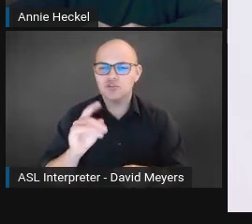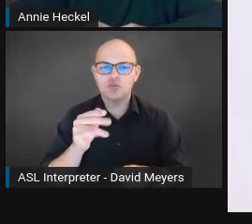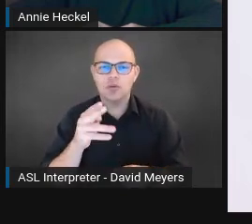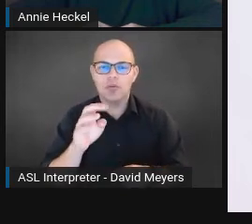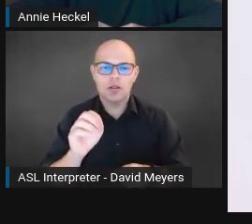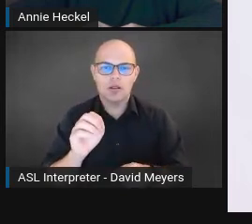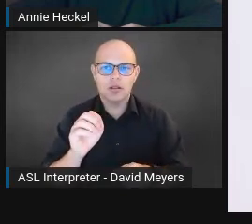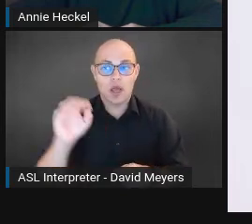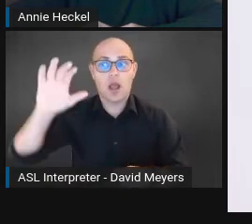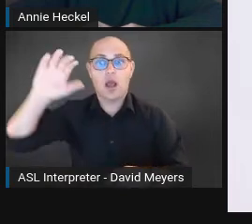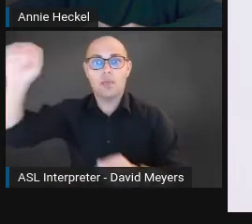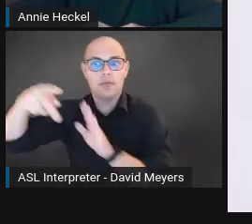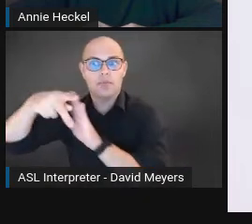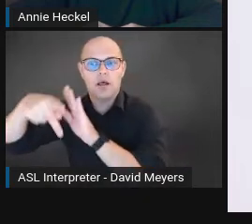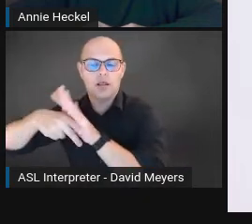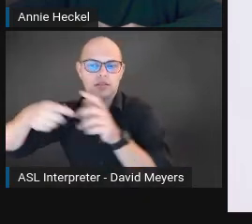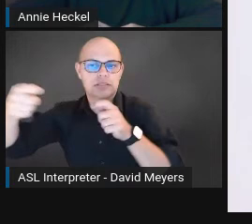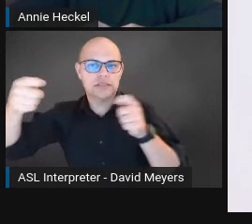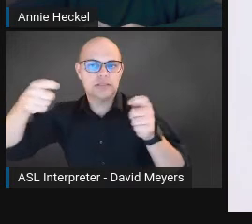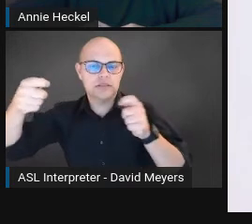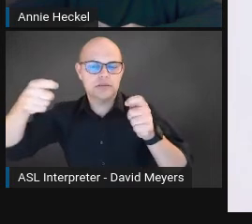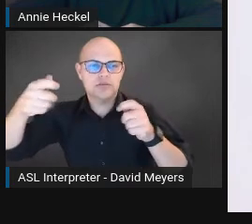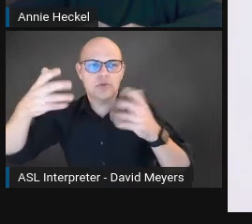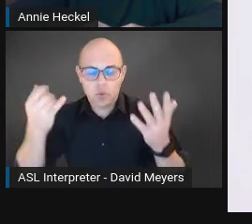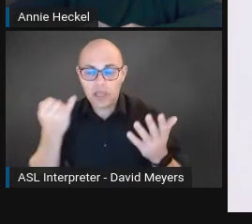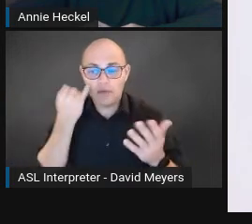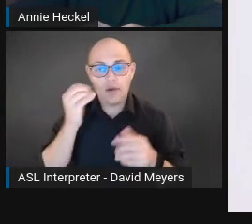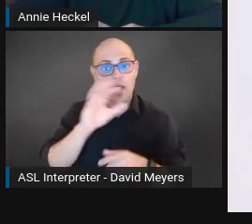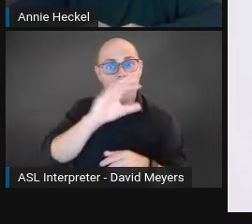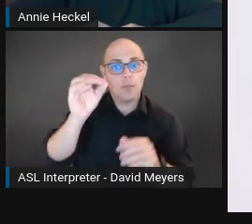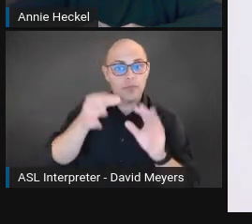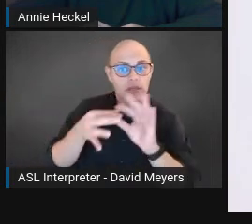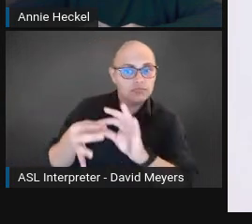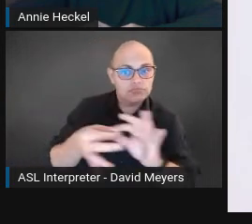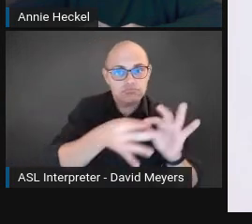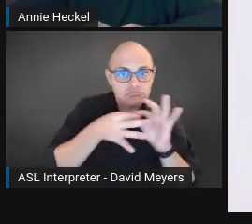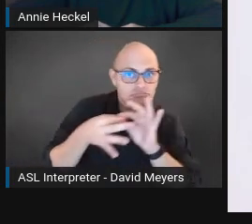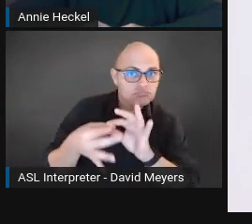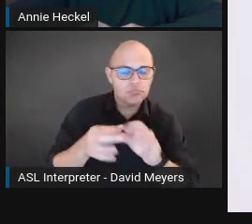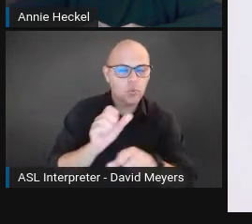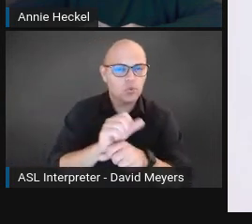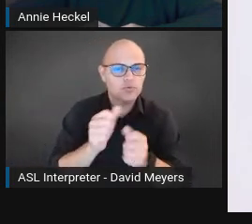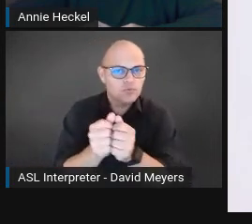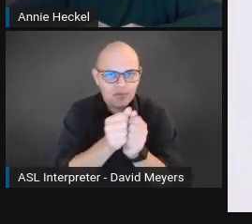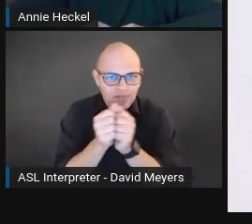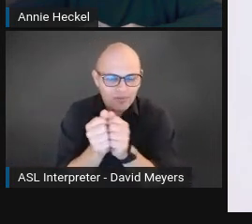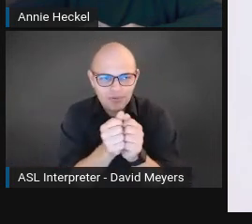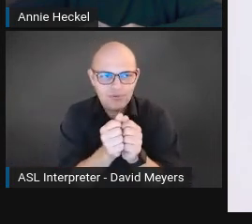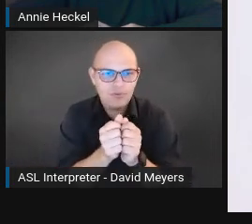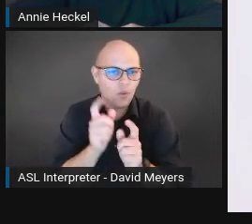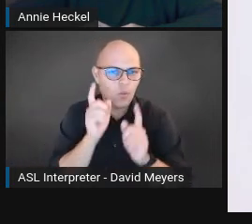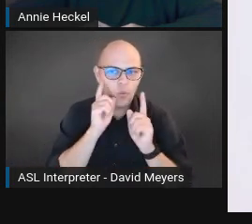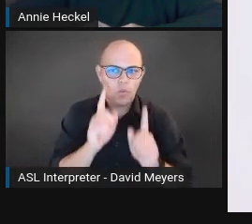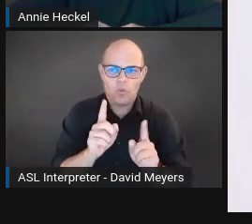If you work together as a company to build in the requirements,